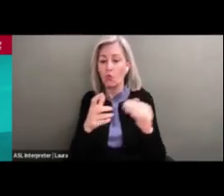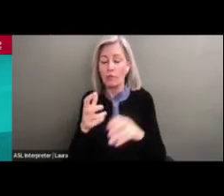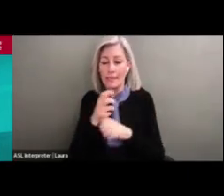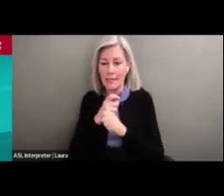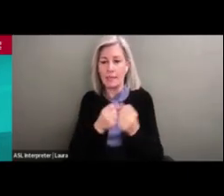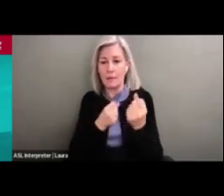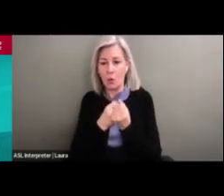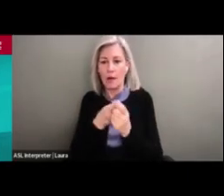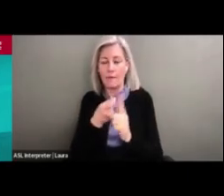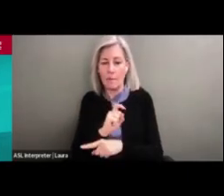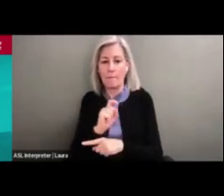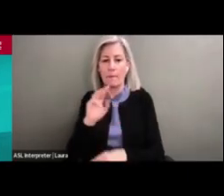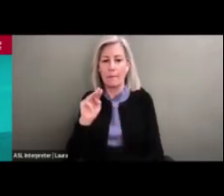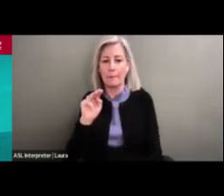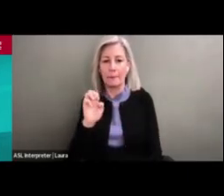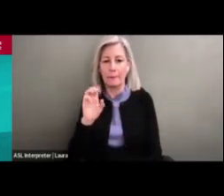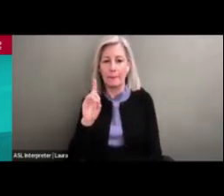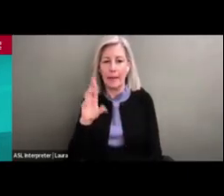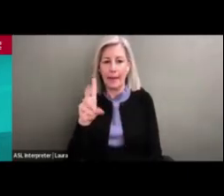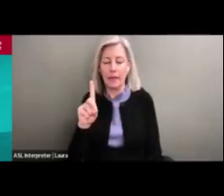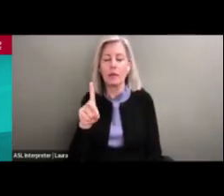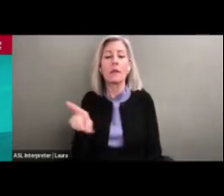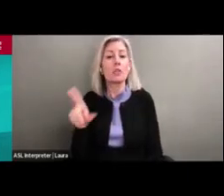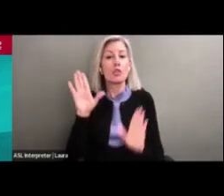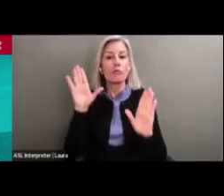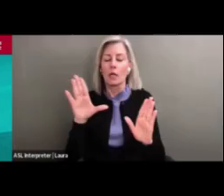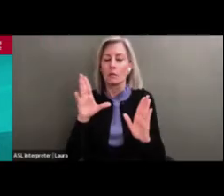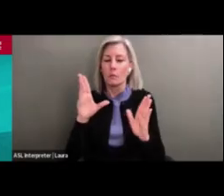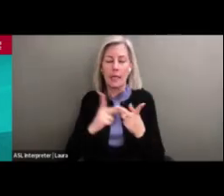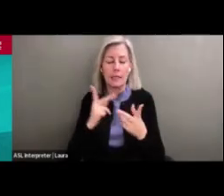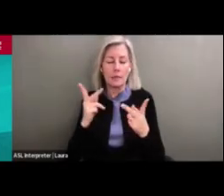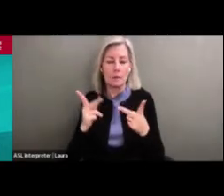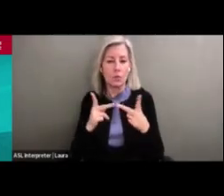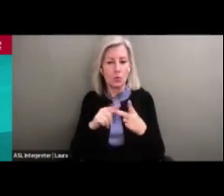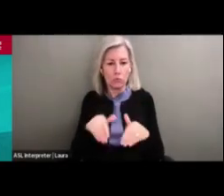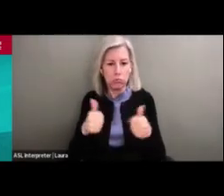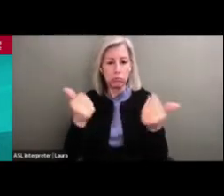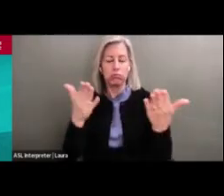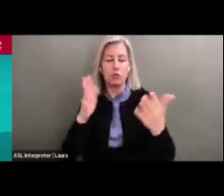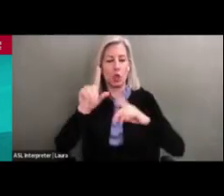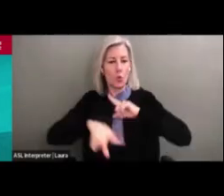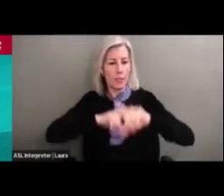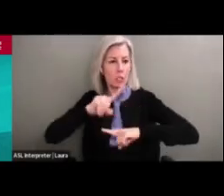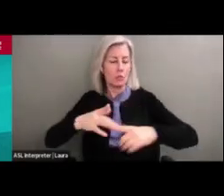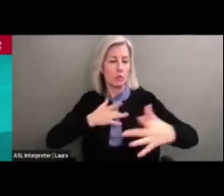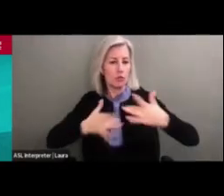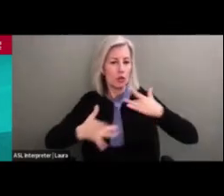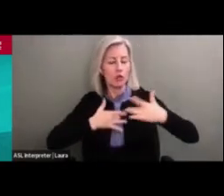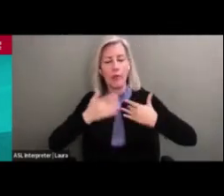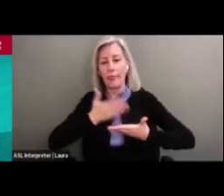Medicaid and have lived experience. These were created to help elevate the voices of those who receive support from the Medicaid.